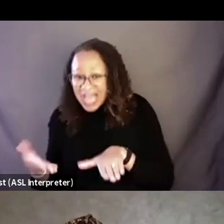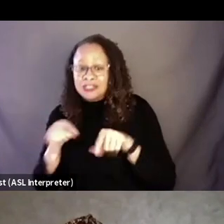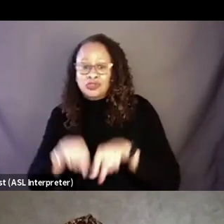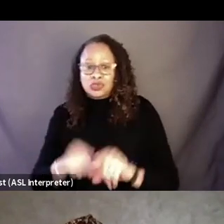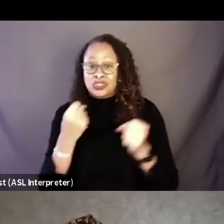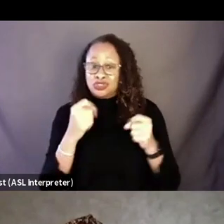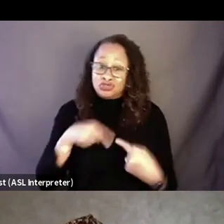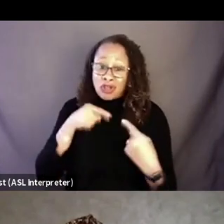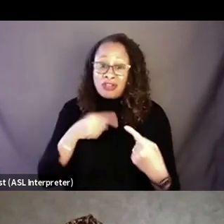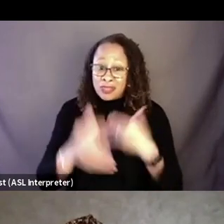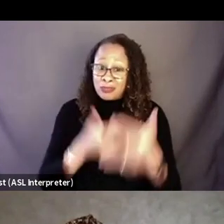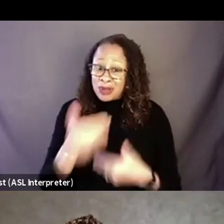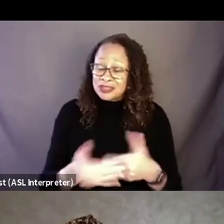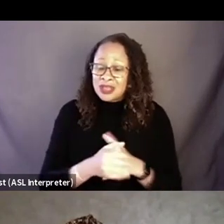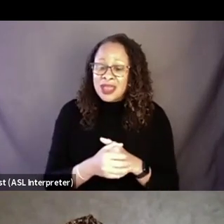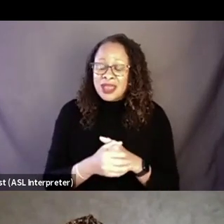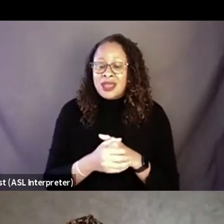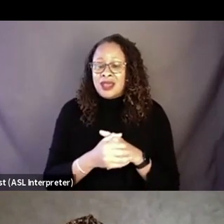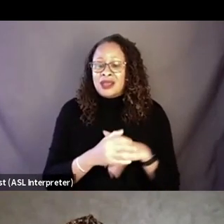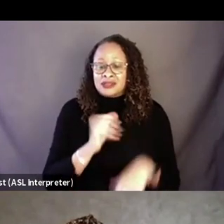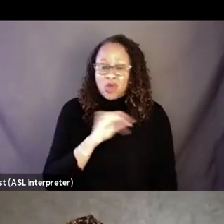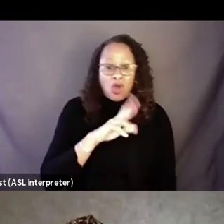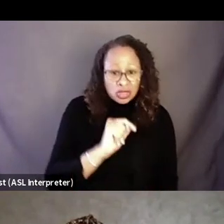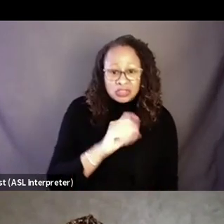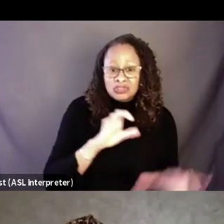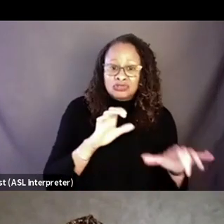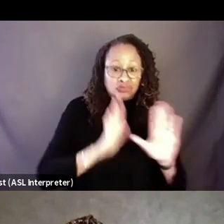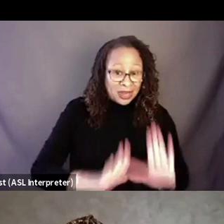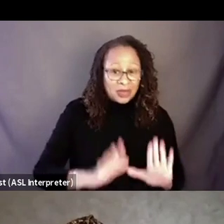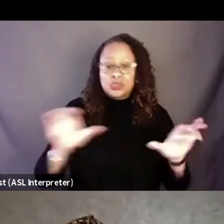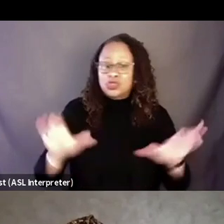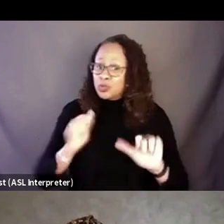So the art is great we do perform, but the focus is not